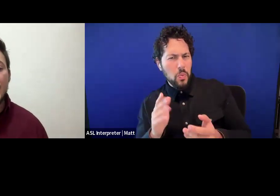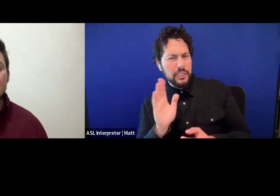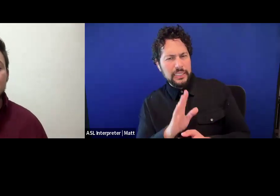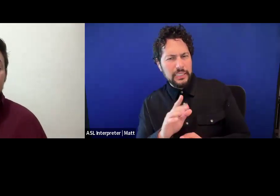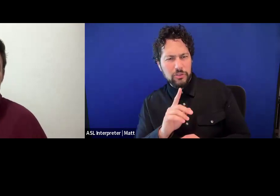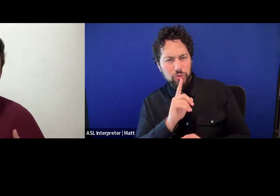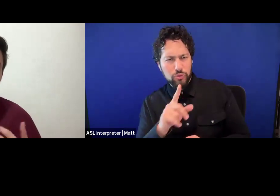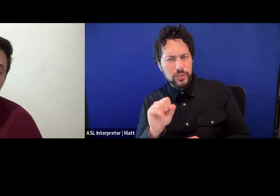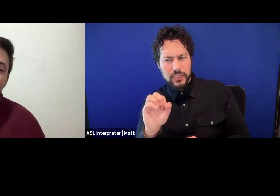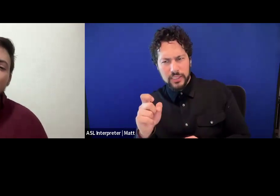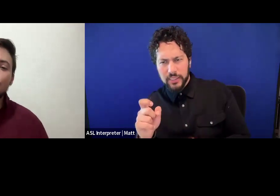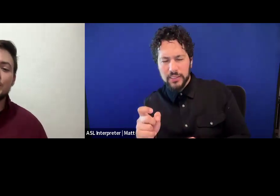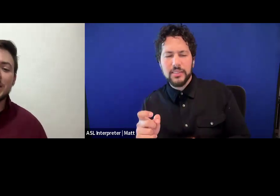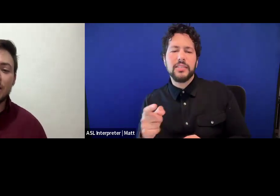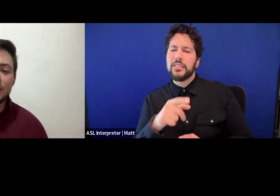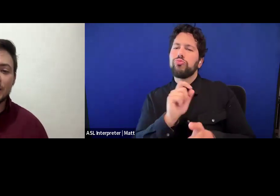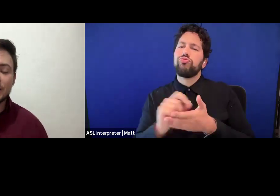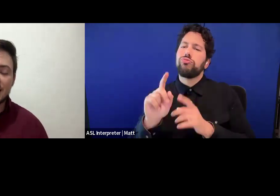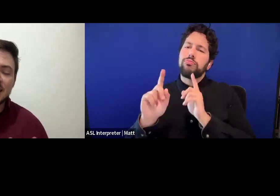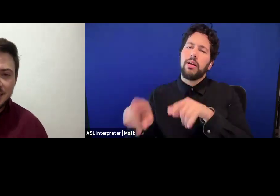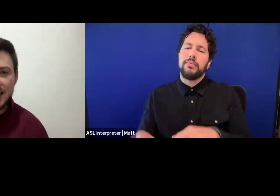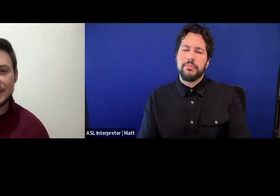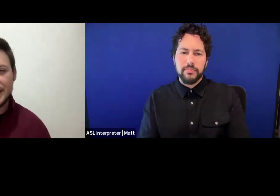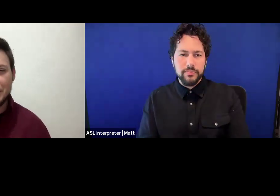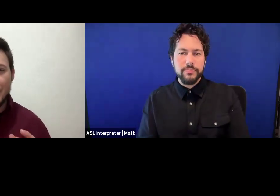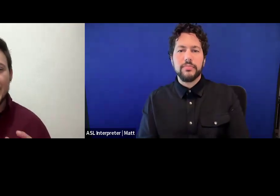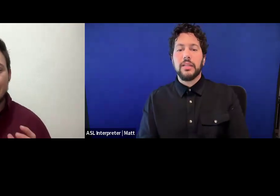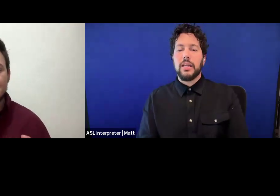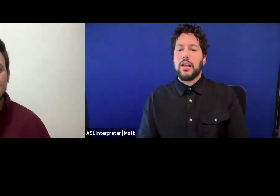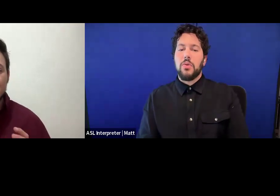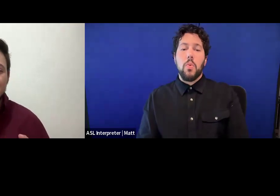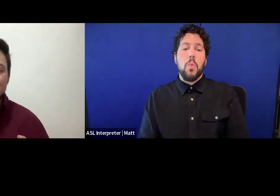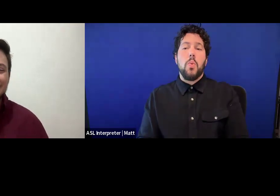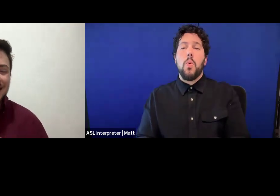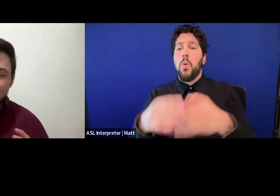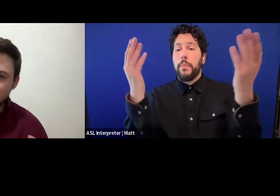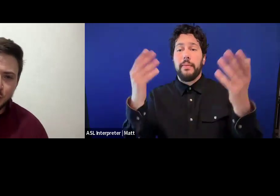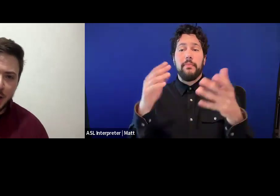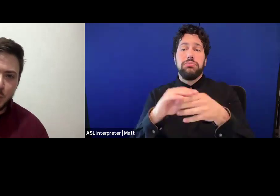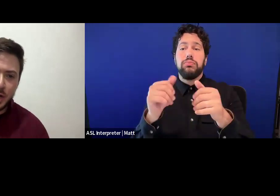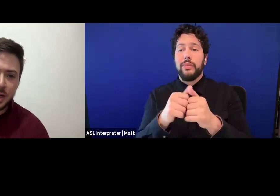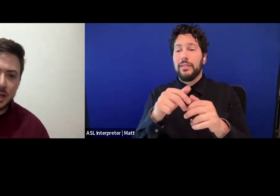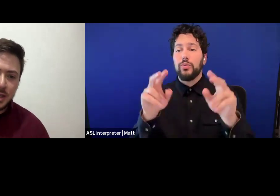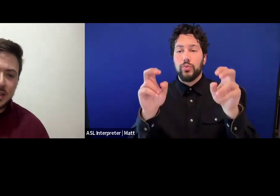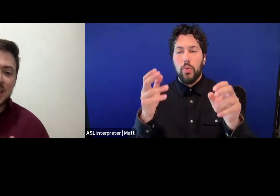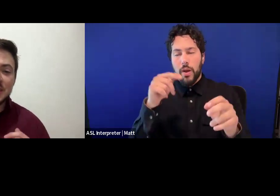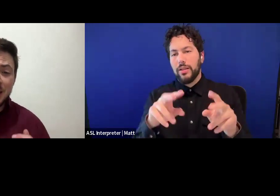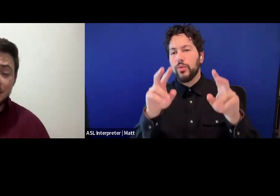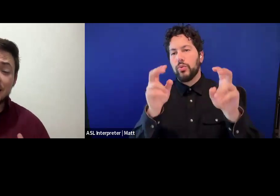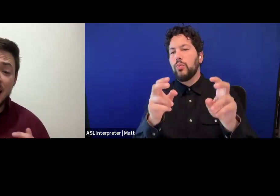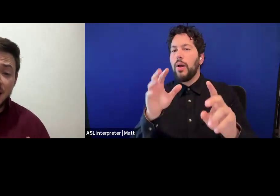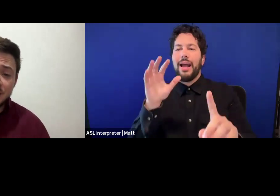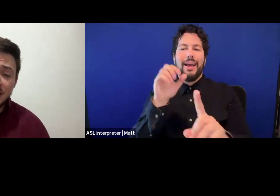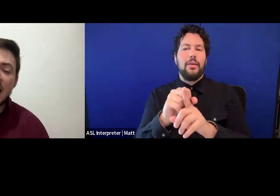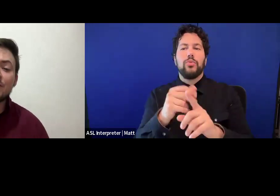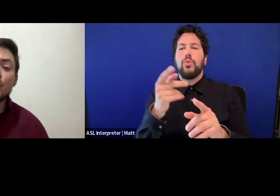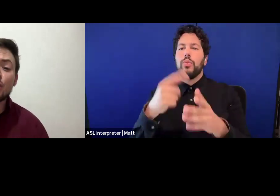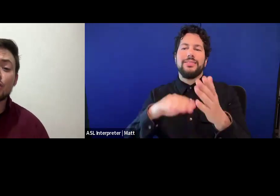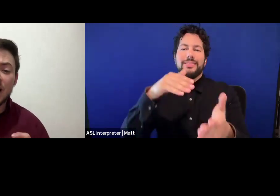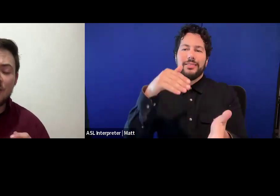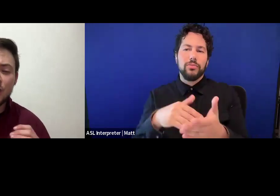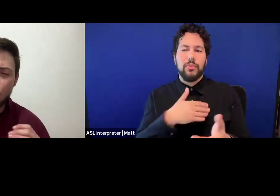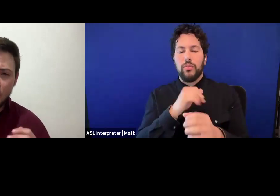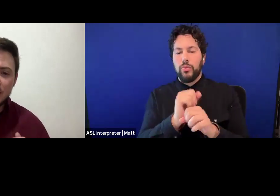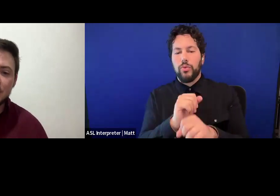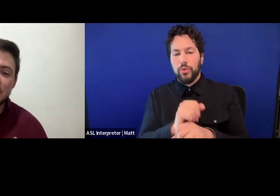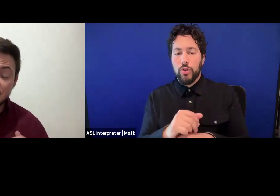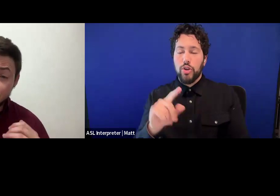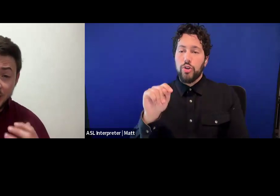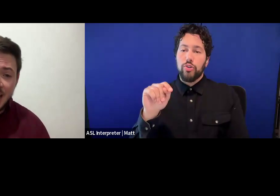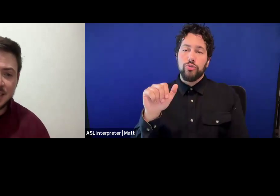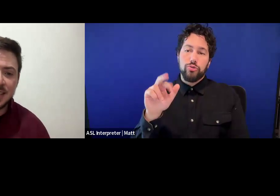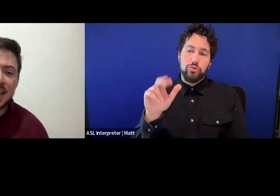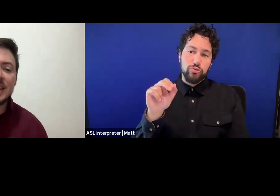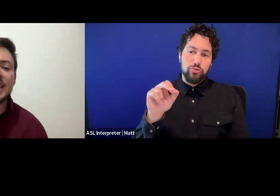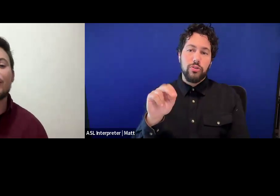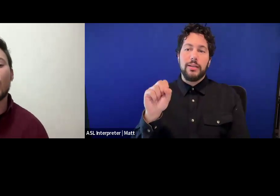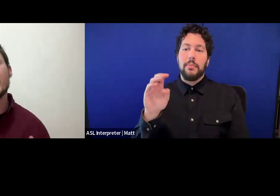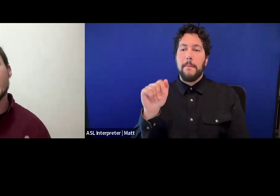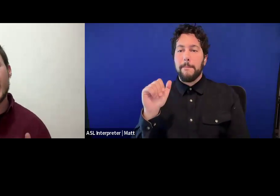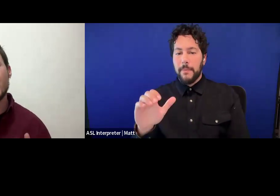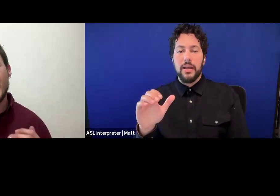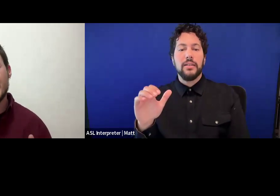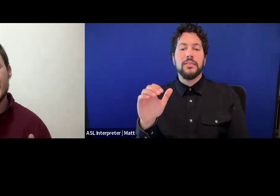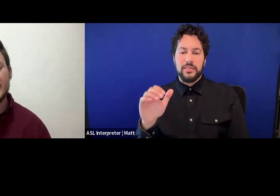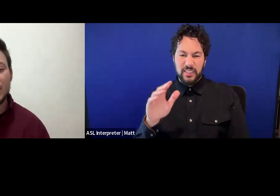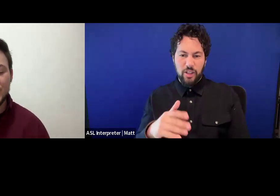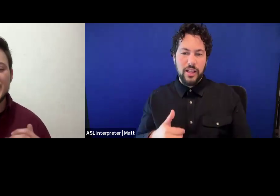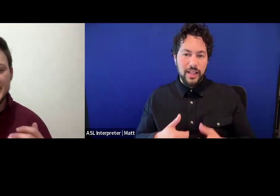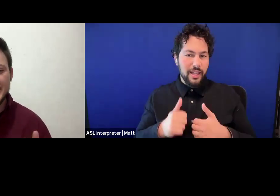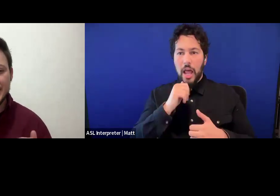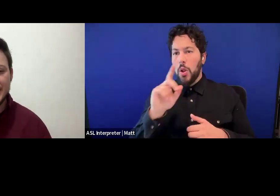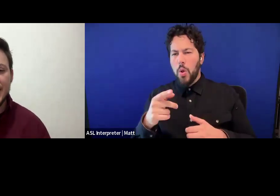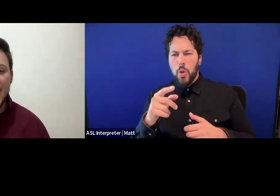I begin with this quote because, as I said, this moment captures something central to my work, transmasculine lives have not only been scrutinized, they have also negotiated, resisted.